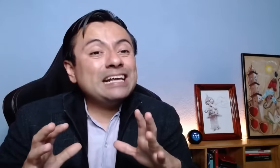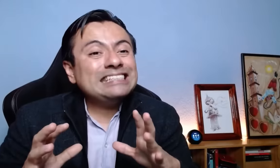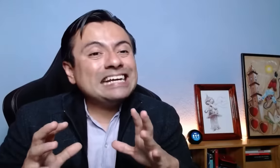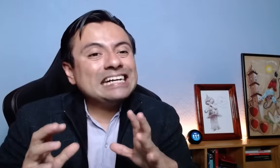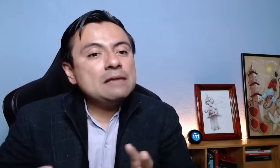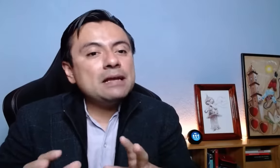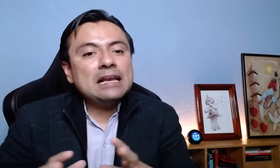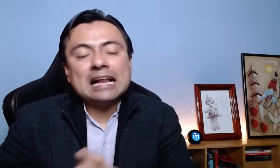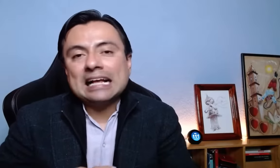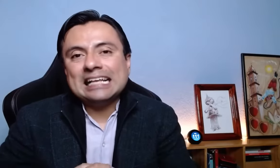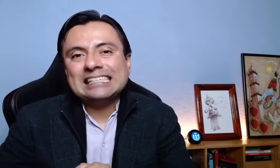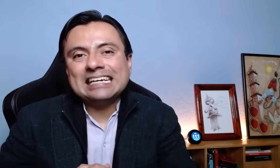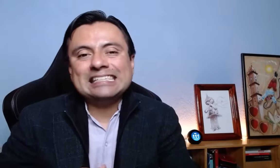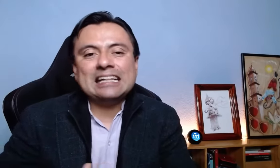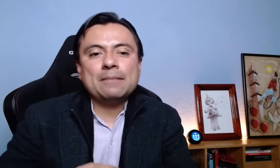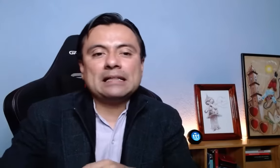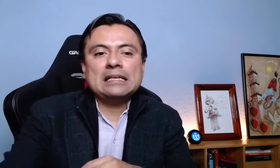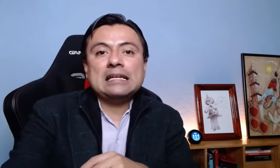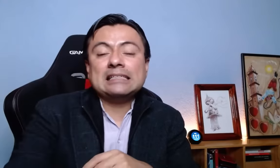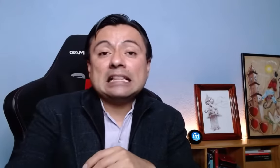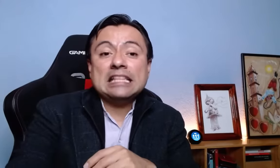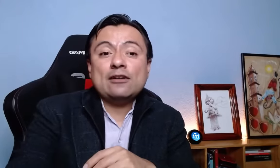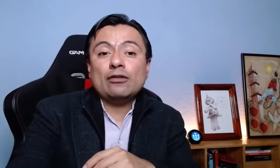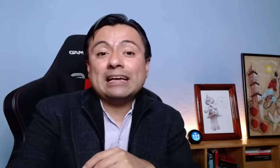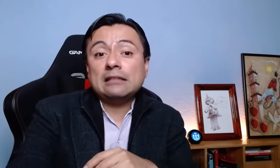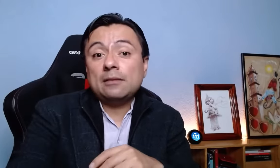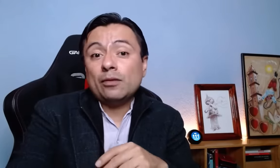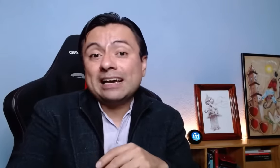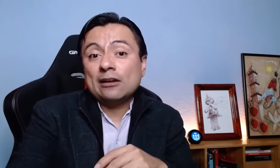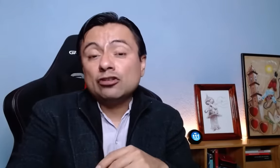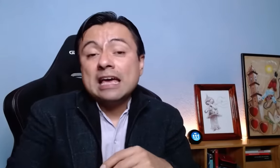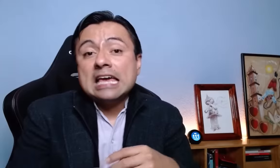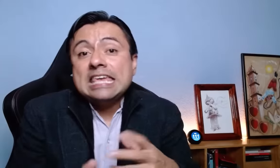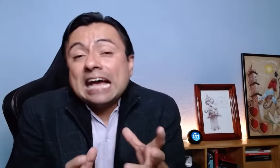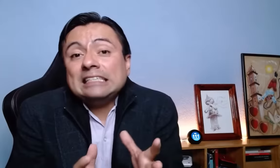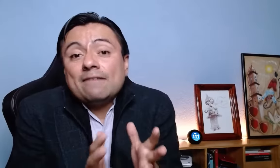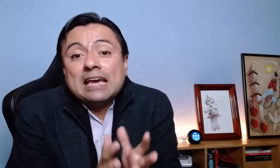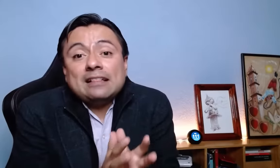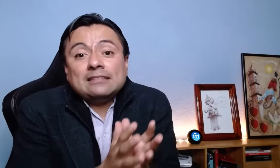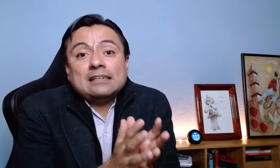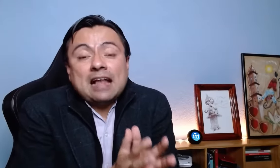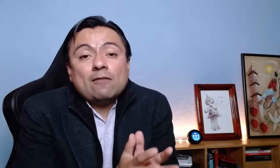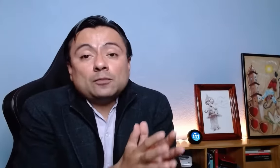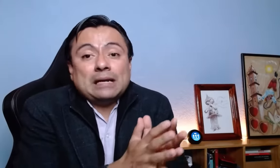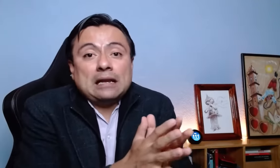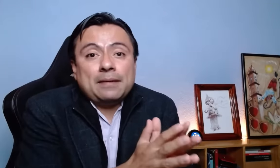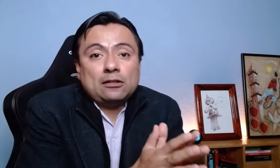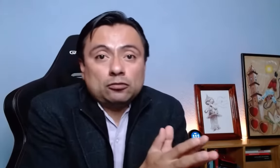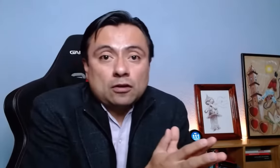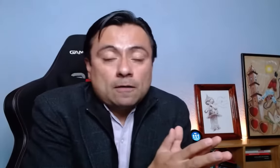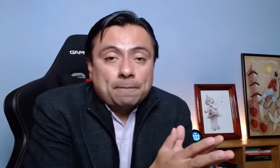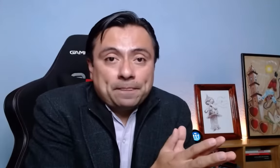drugs and contraband about this crime Mayor Griselda Martínez said that these types of charges had already been made